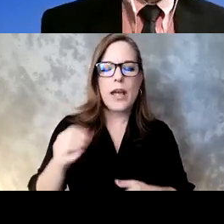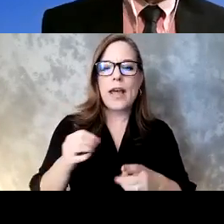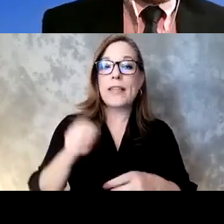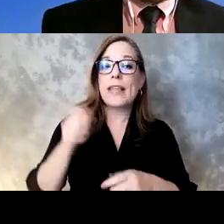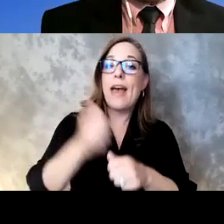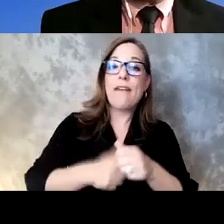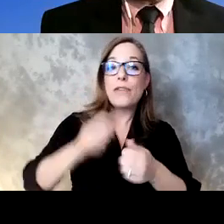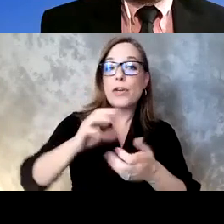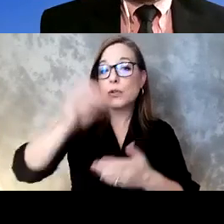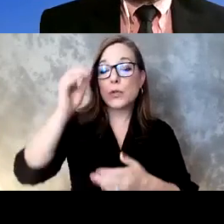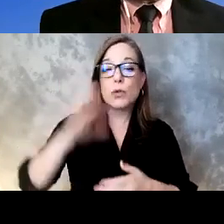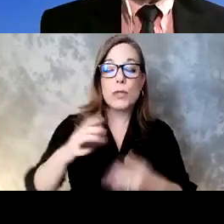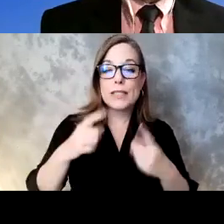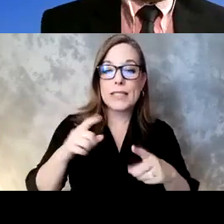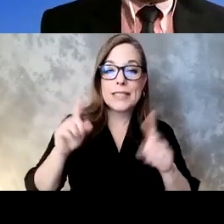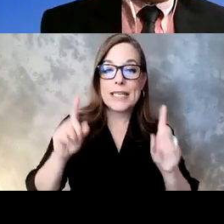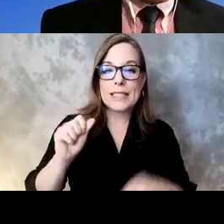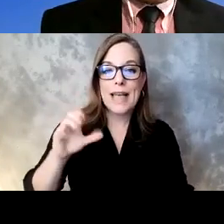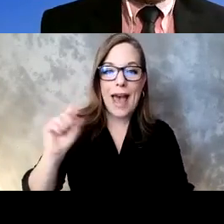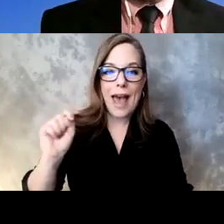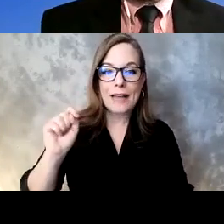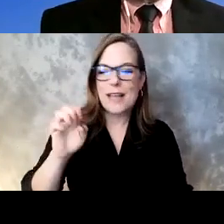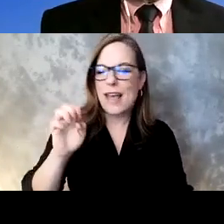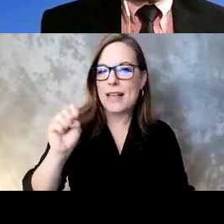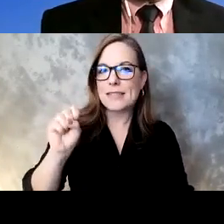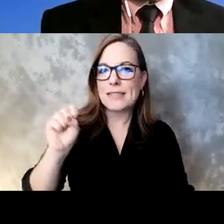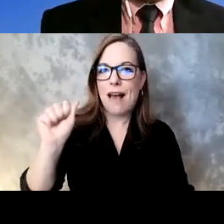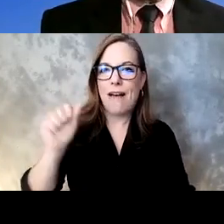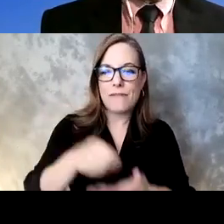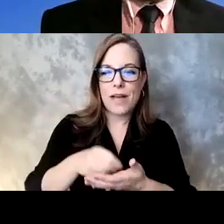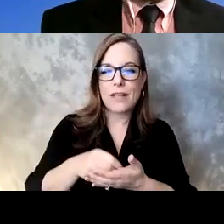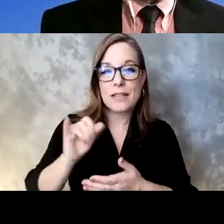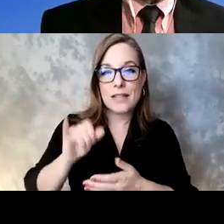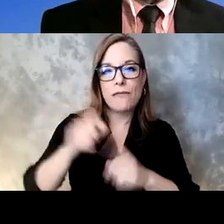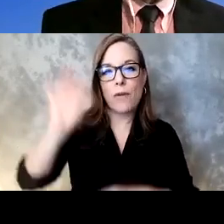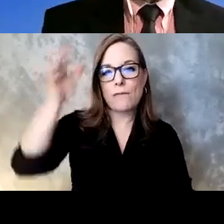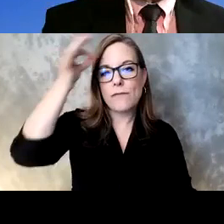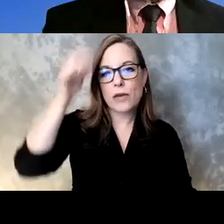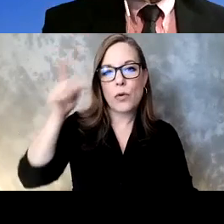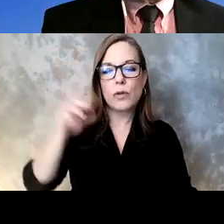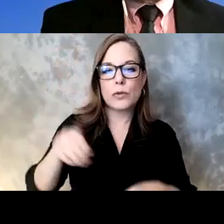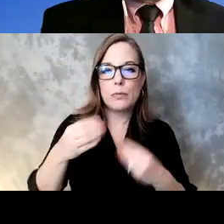or ESSA Funds these are federal dollars and to support equal opportunities for for students.